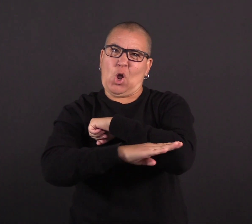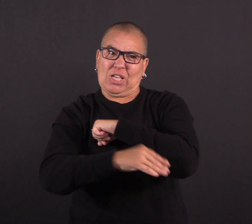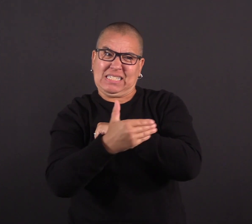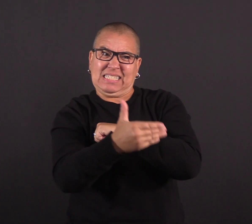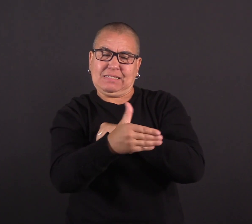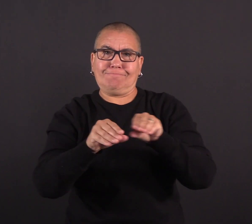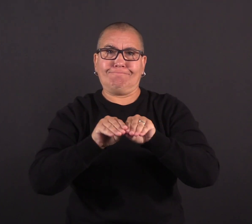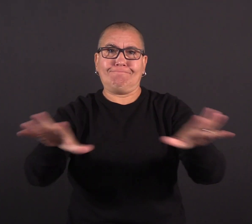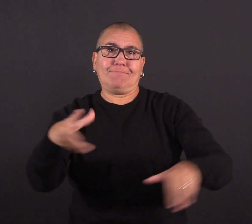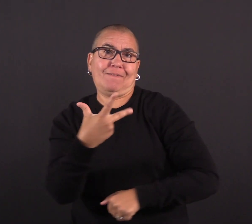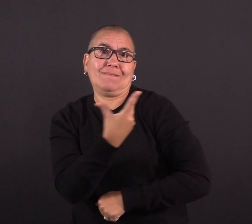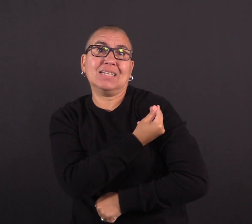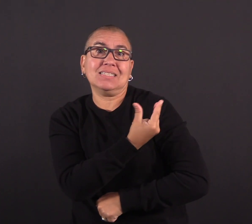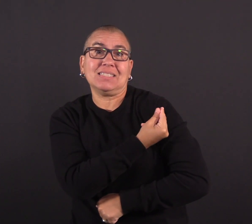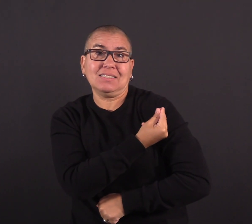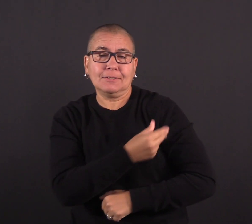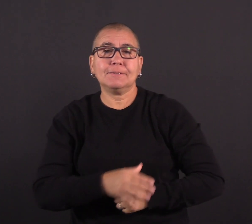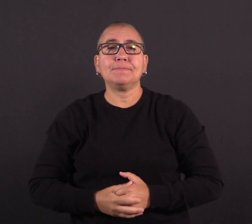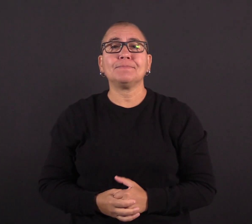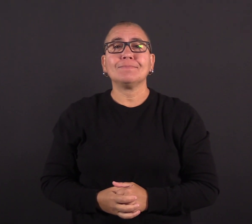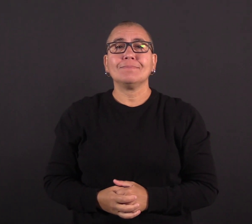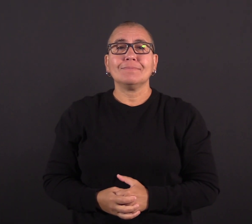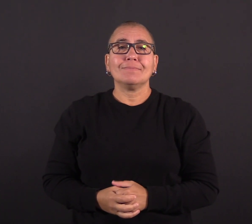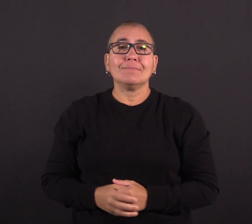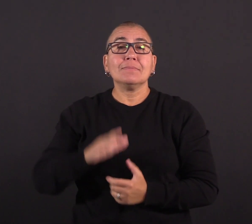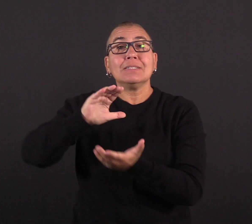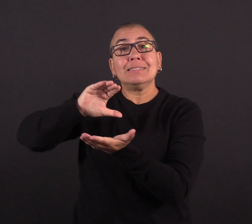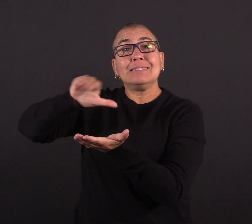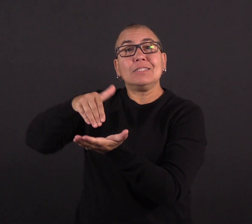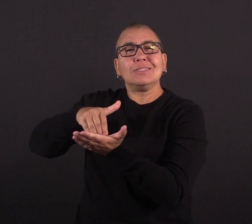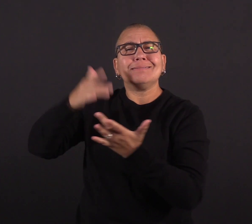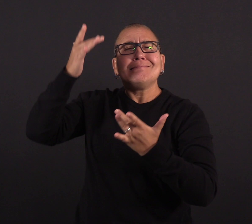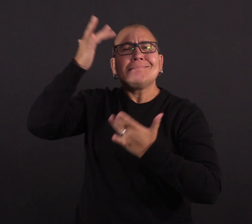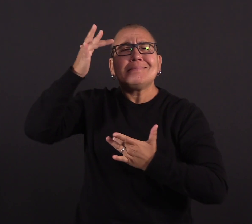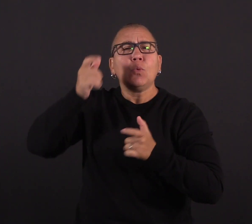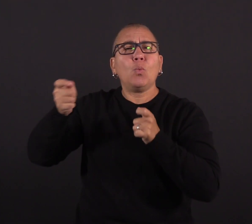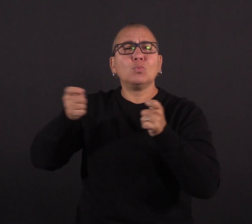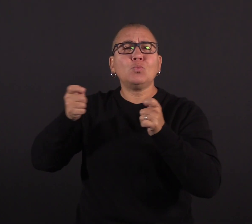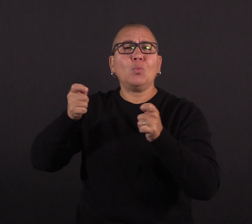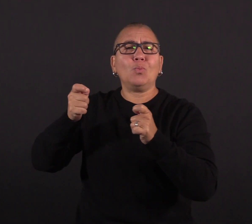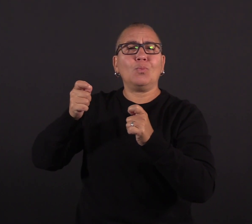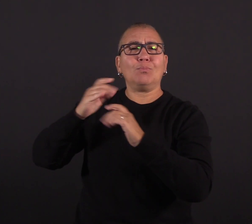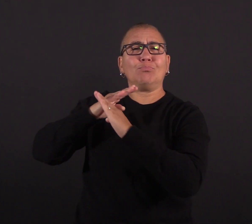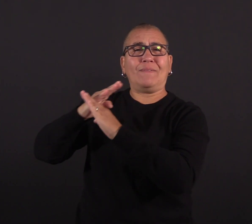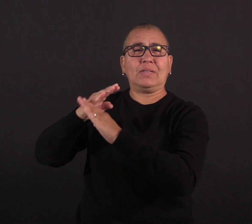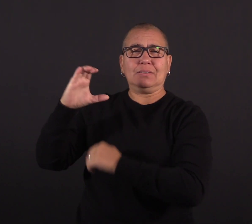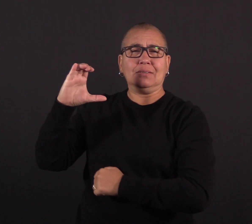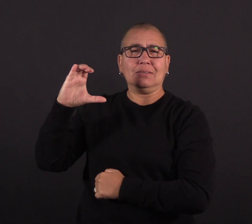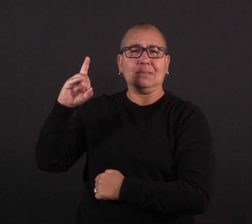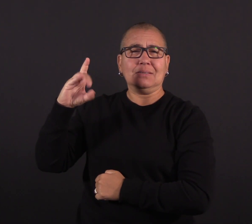for the first time this year, just as students are returning to school